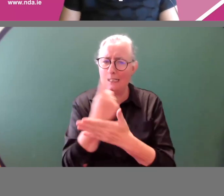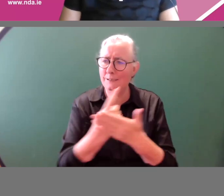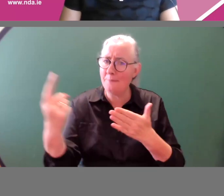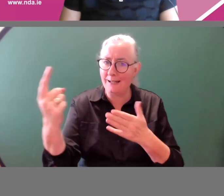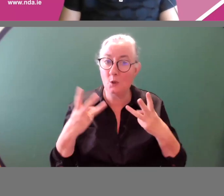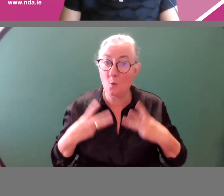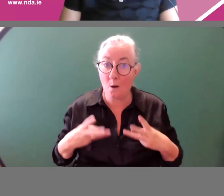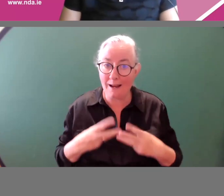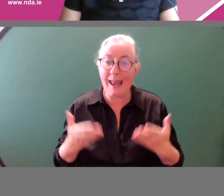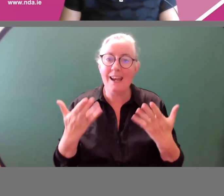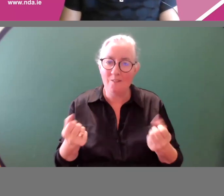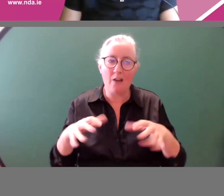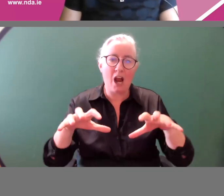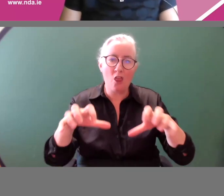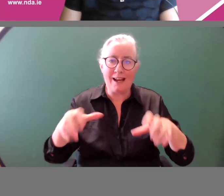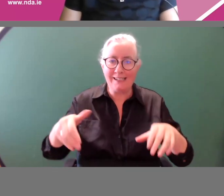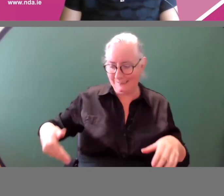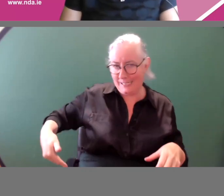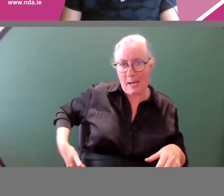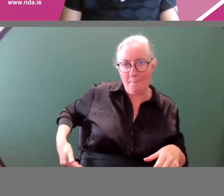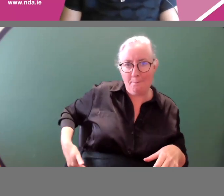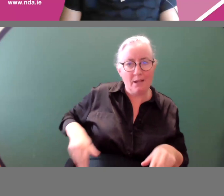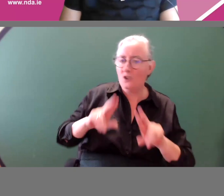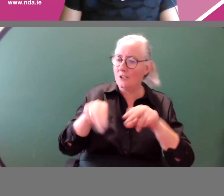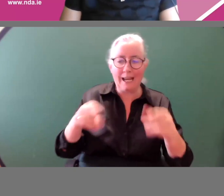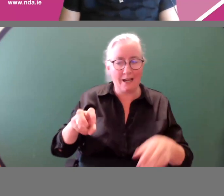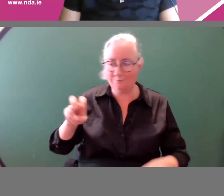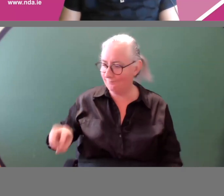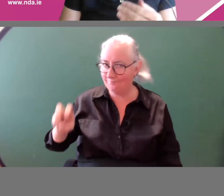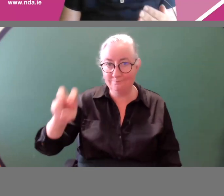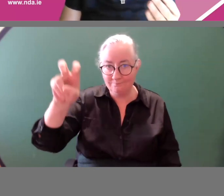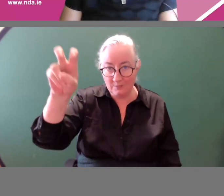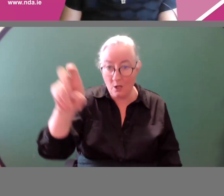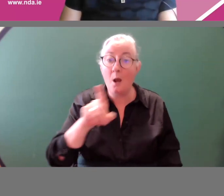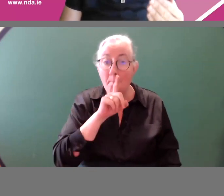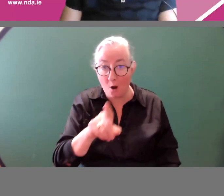she has arthritis in her hip so she just can’t use stairs at all. If they were living in the unit she